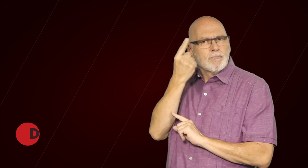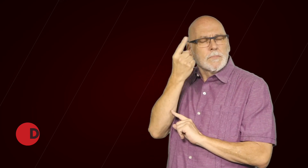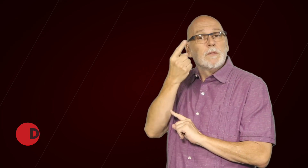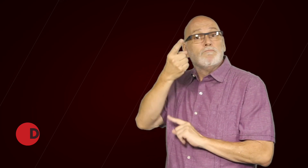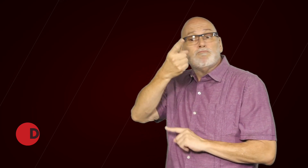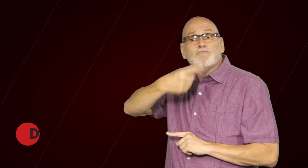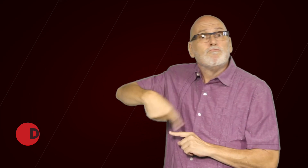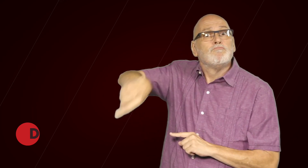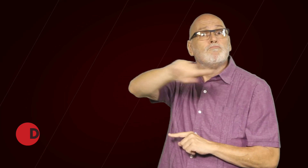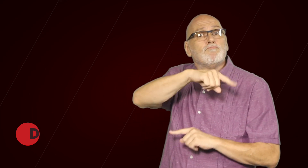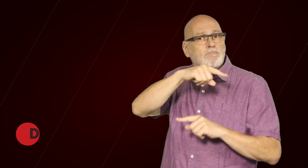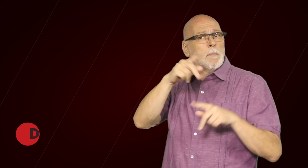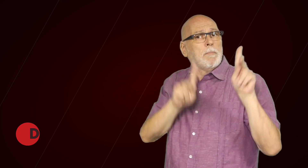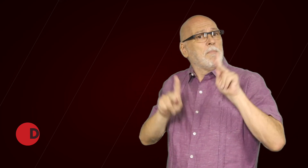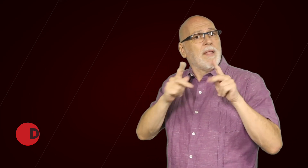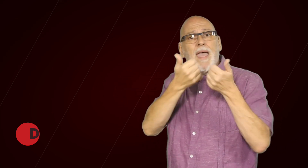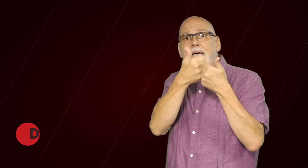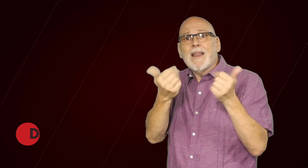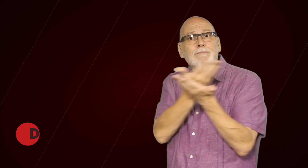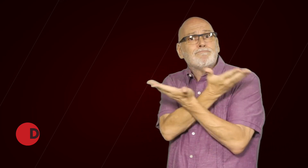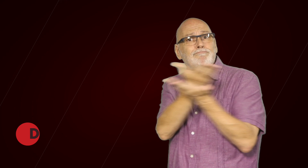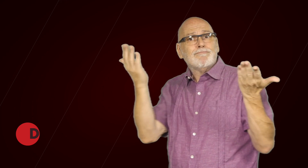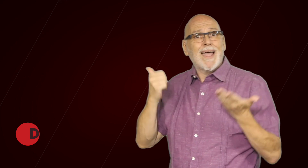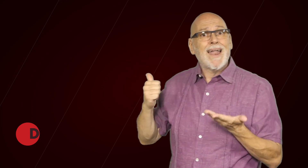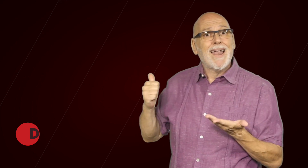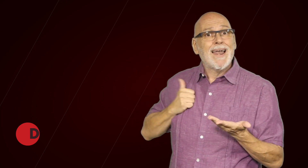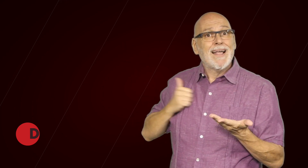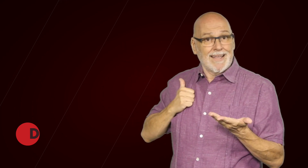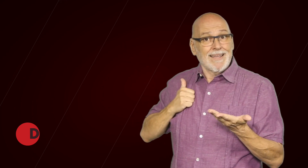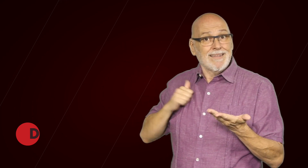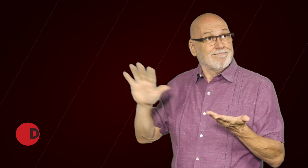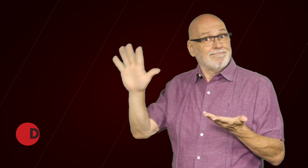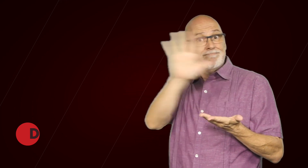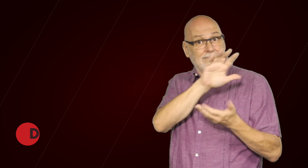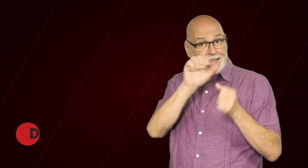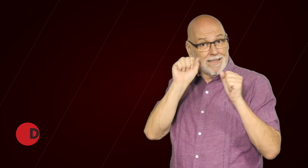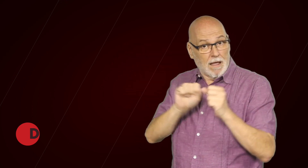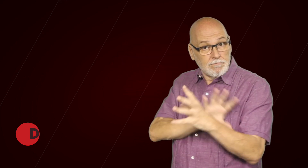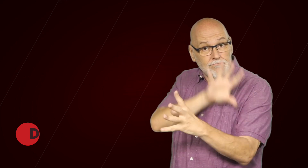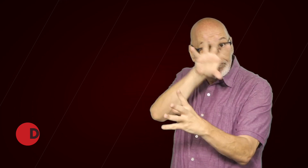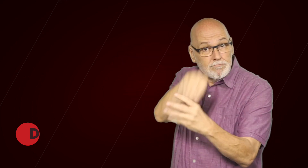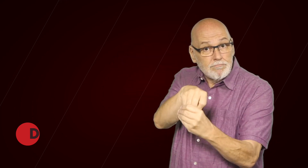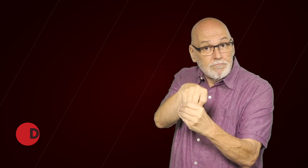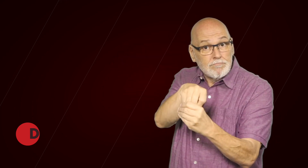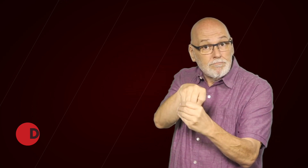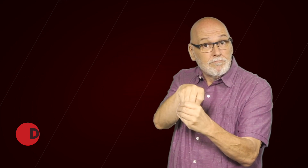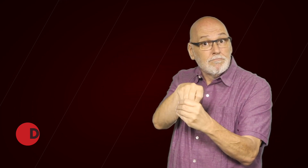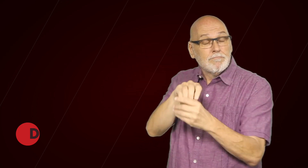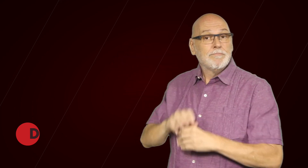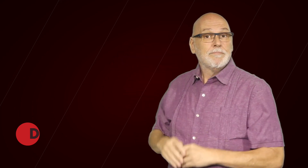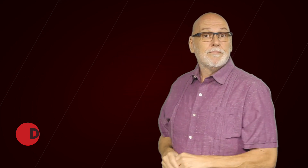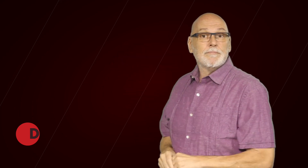can they join from anywhere in Canada?